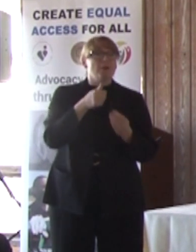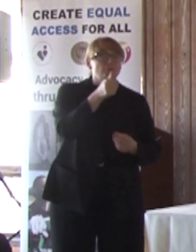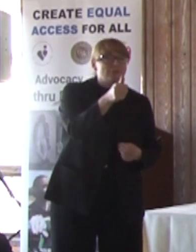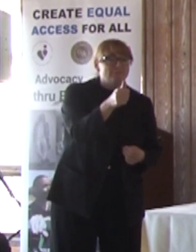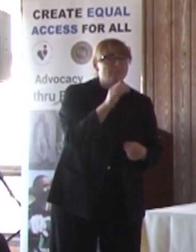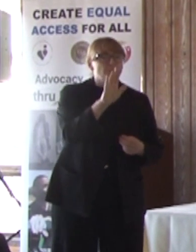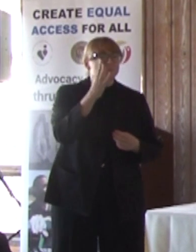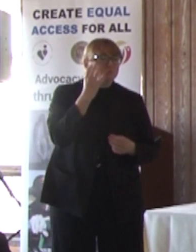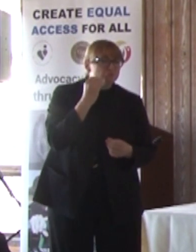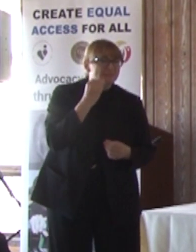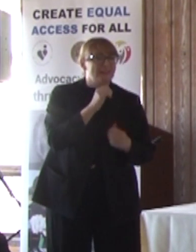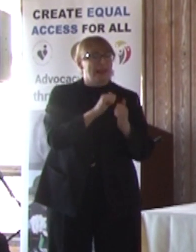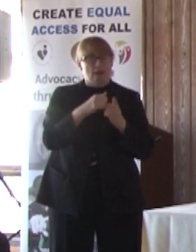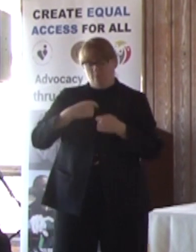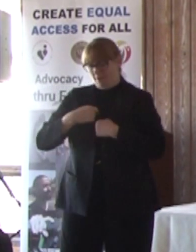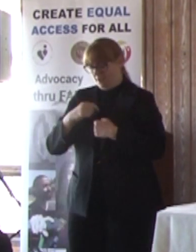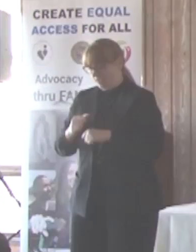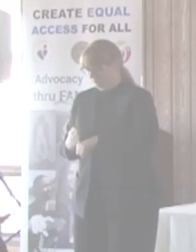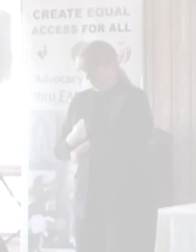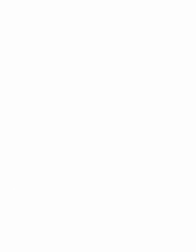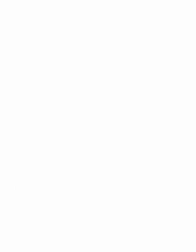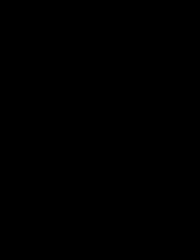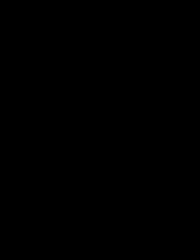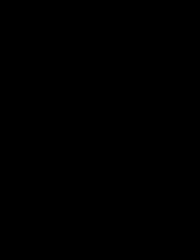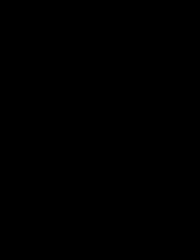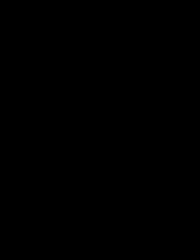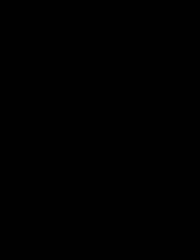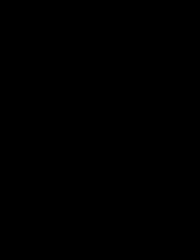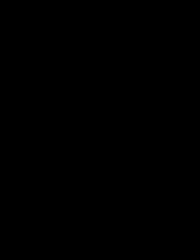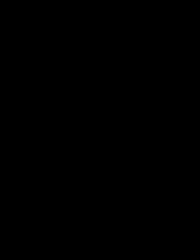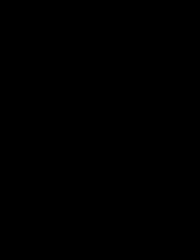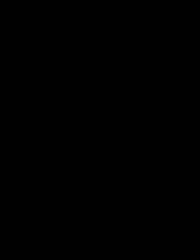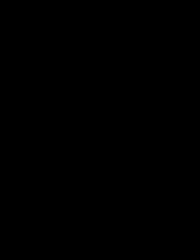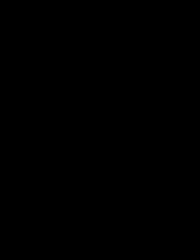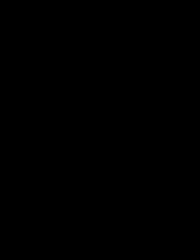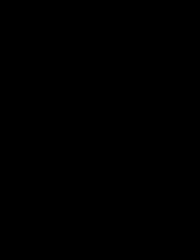Experience and how I can be better at the work that I do